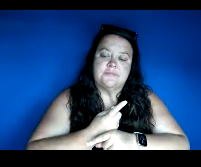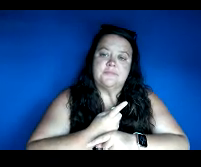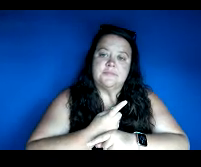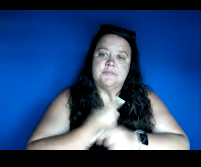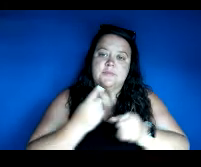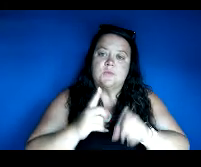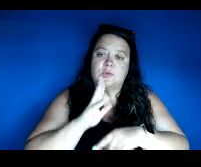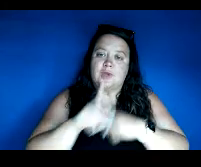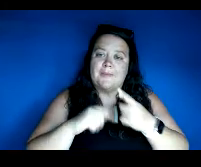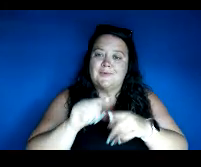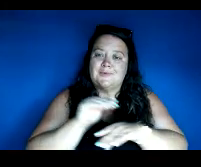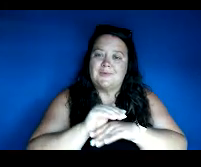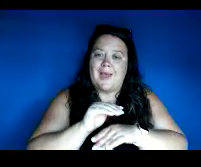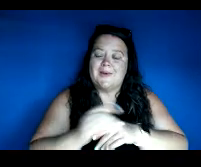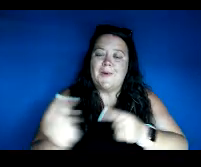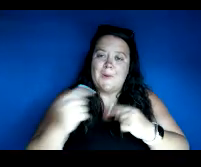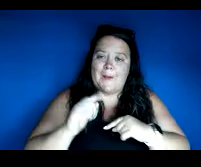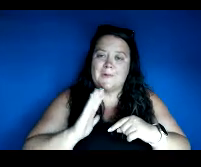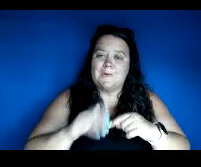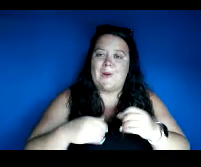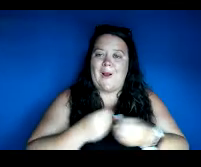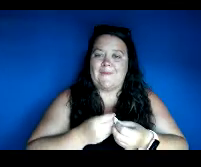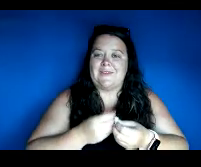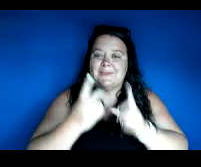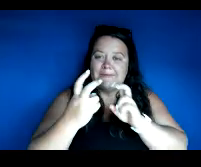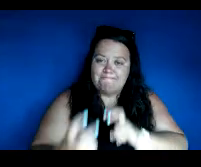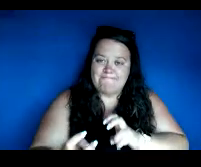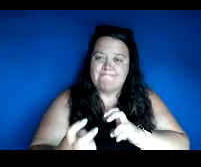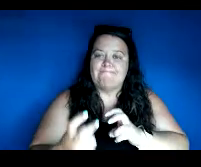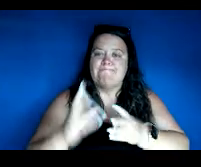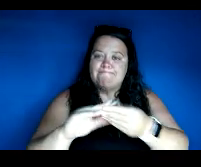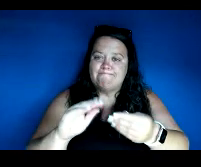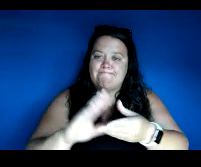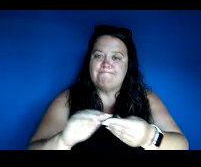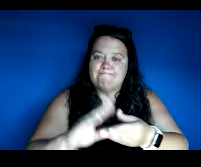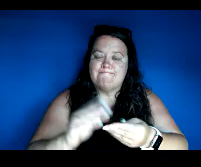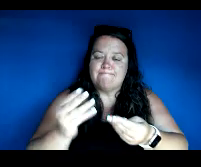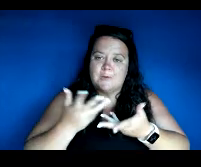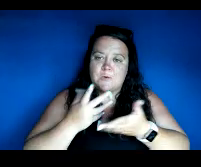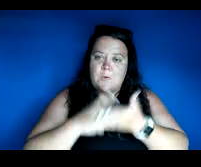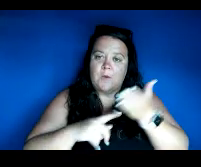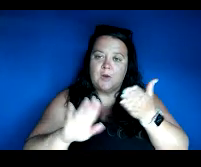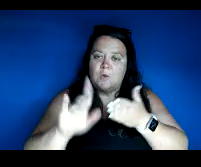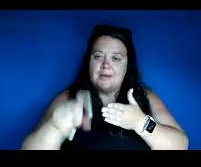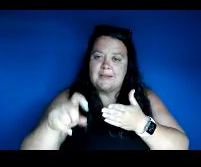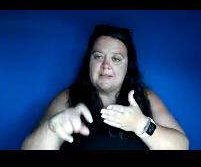which is just come to our office, come talk with us, let us know what needs you have, and then we'll work with you